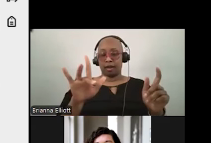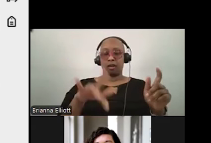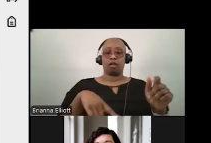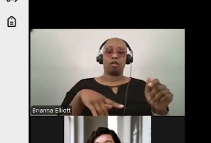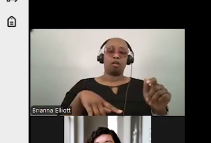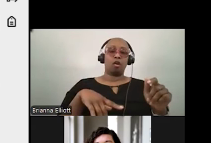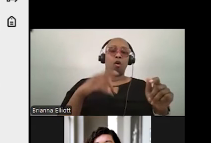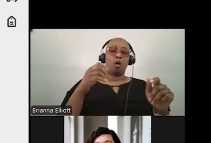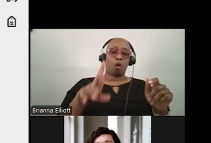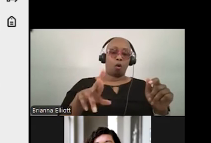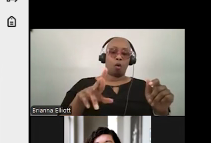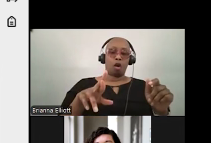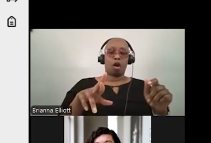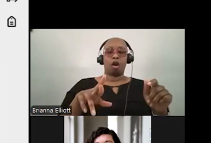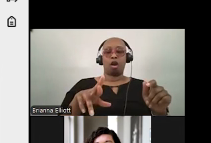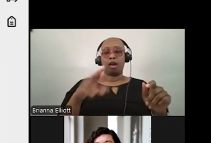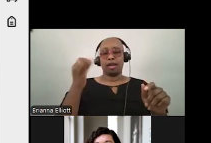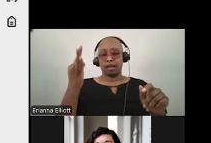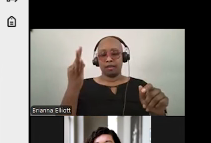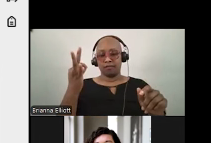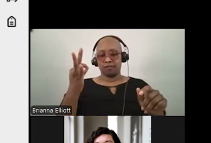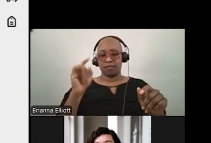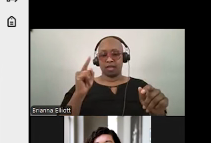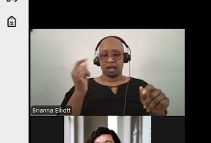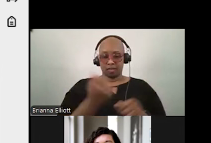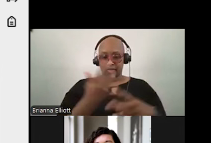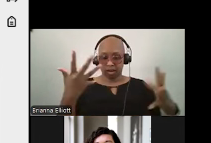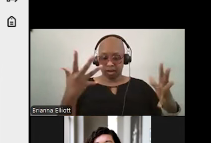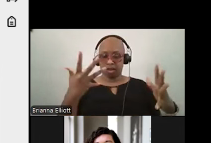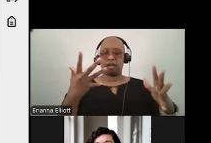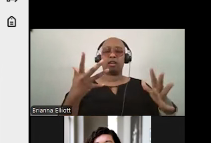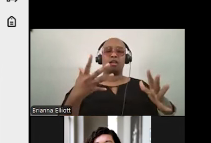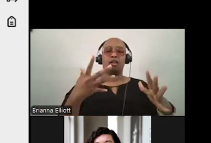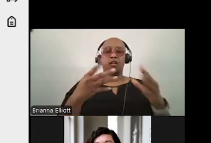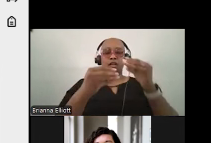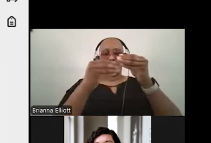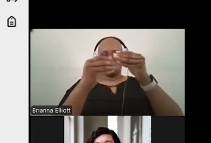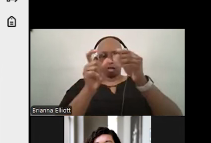shift and get all those ones in a row. So I can get multiple that way. Here it's just H1. This